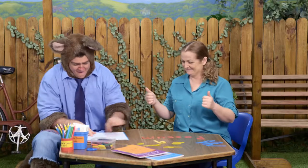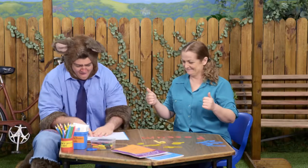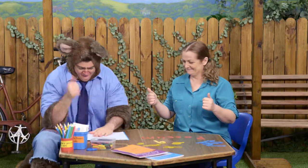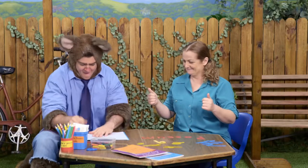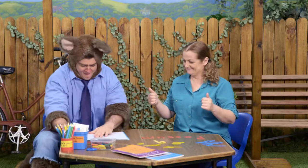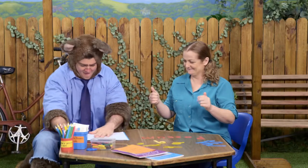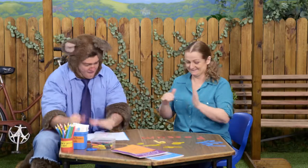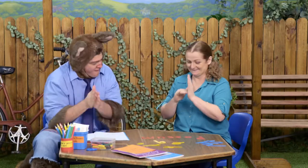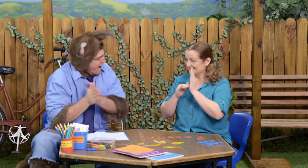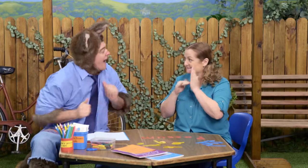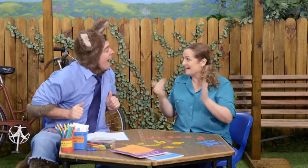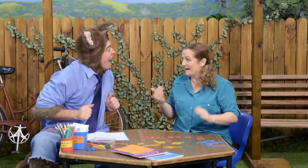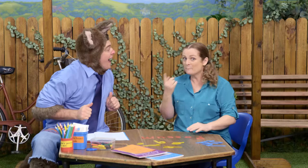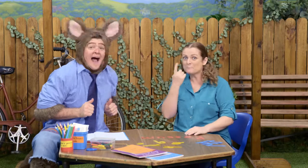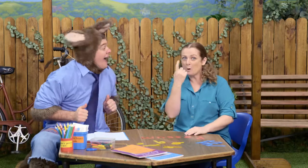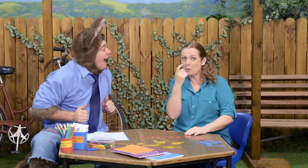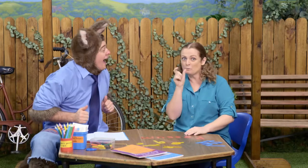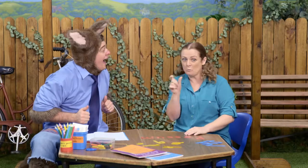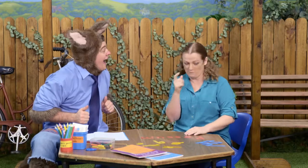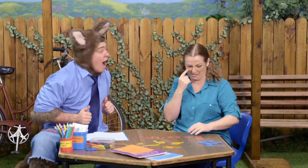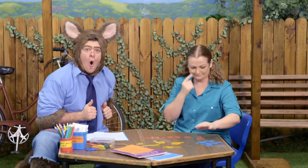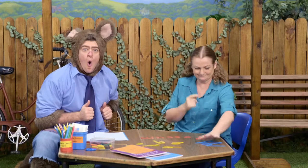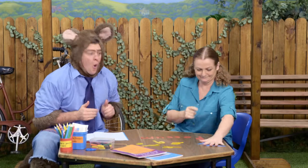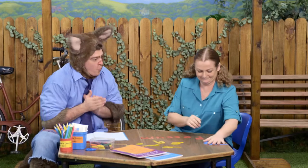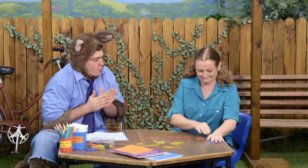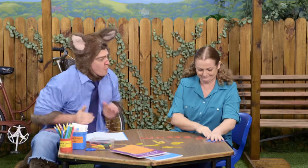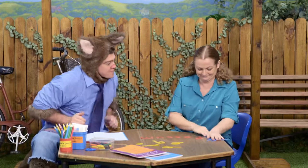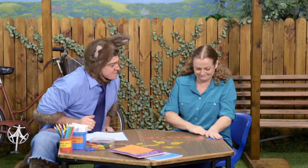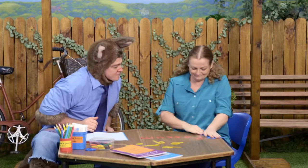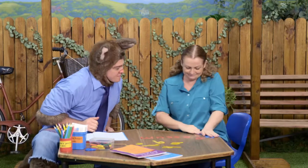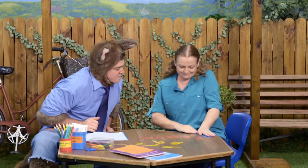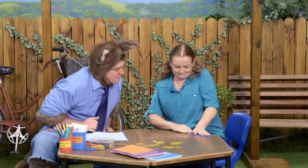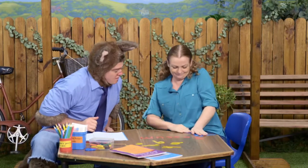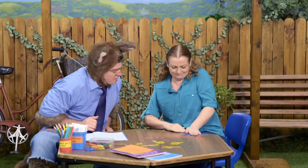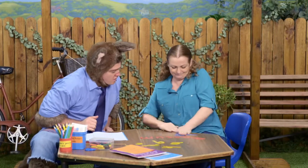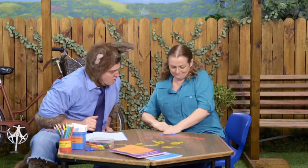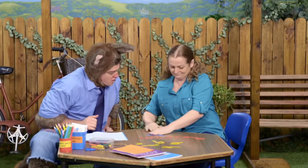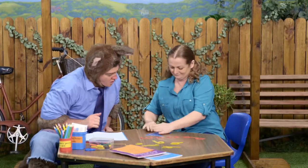Great. Now, there's another word I'd like you to look at. Ooh.